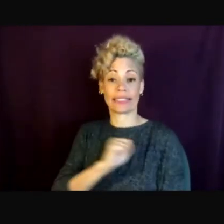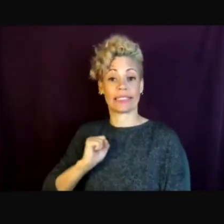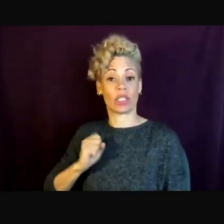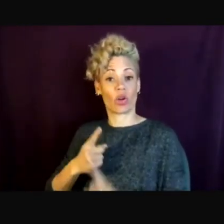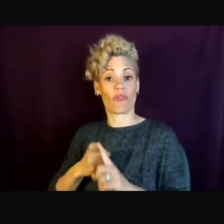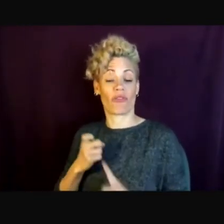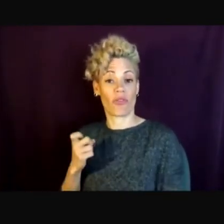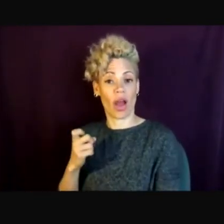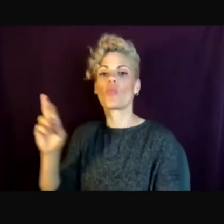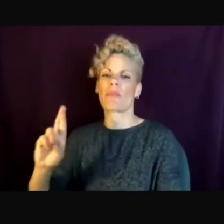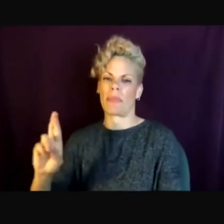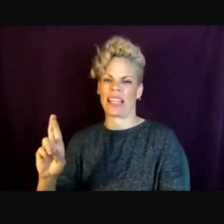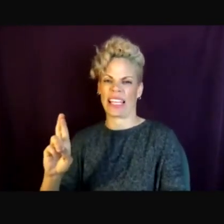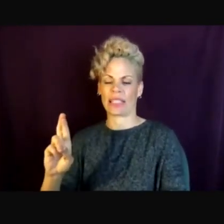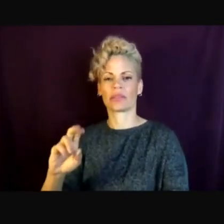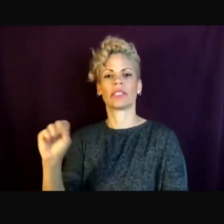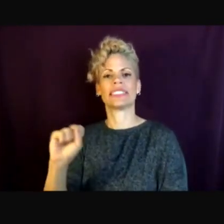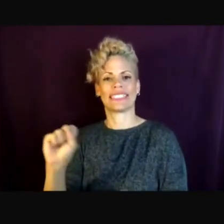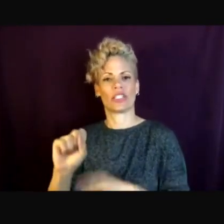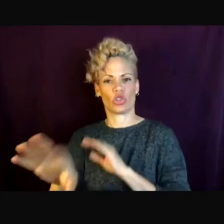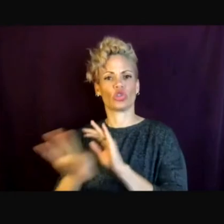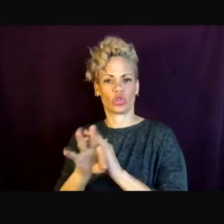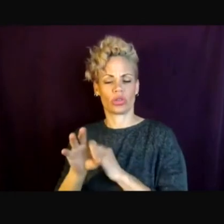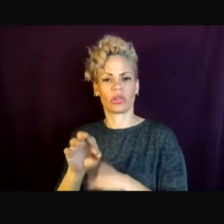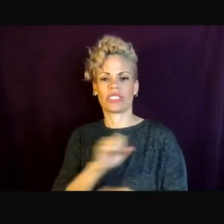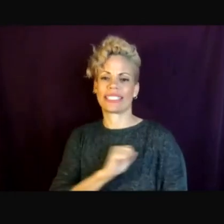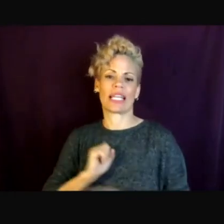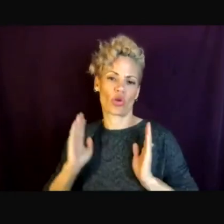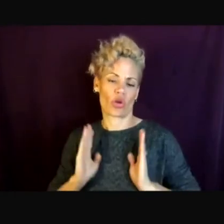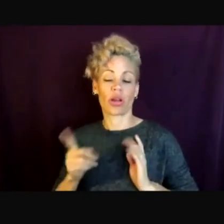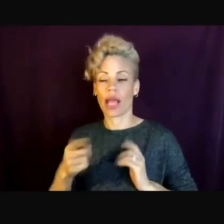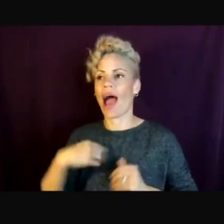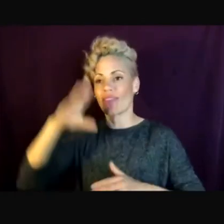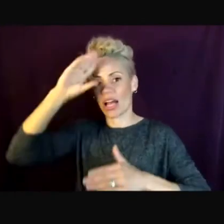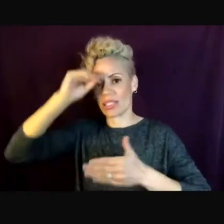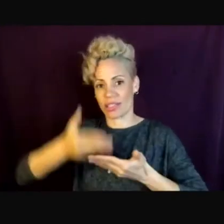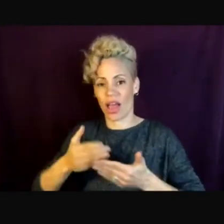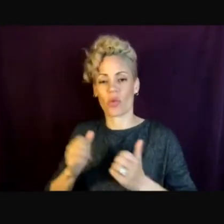who had his son with Downs and was very interested